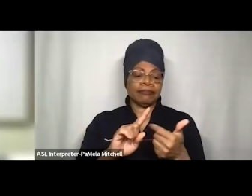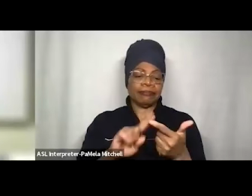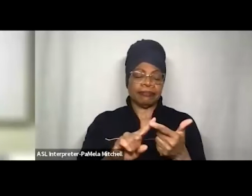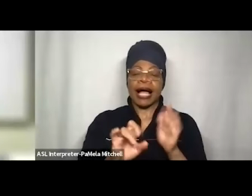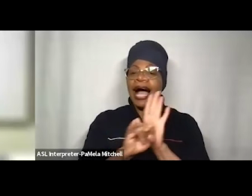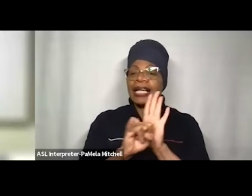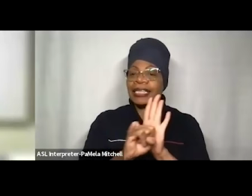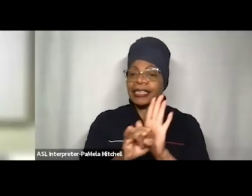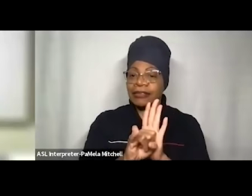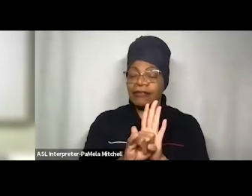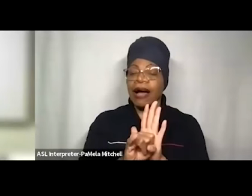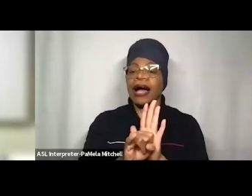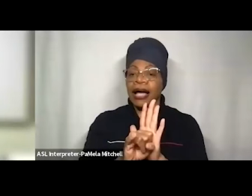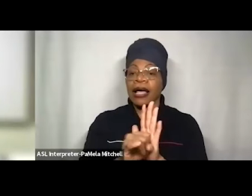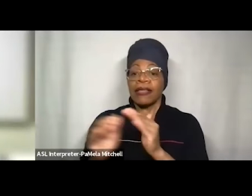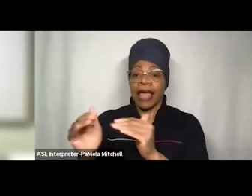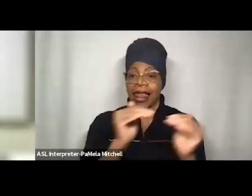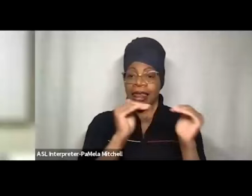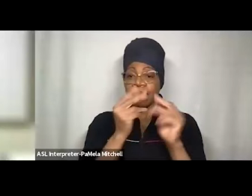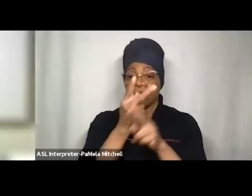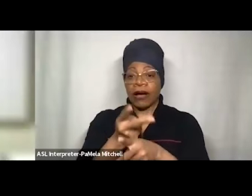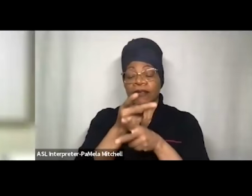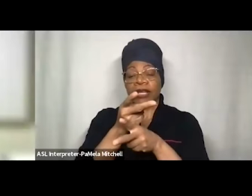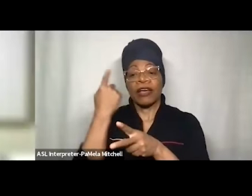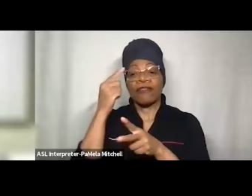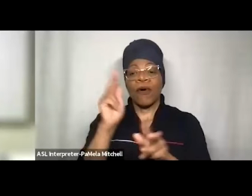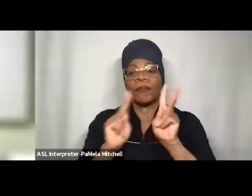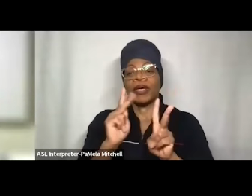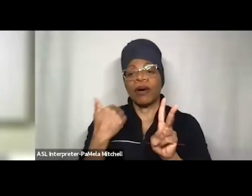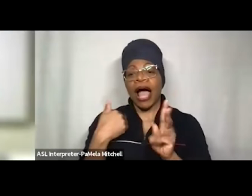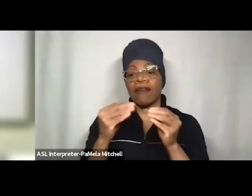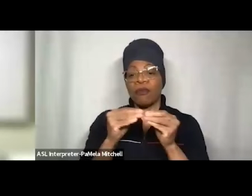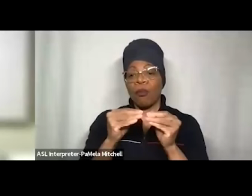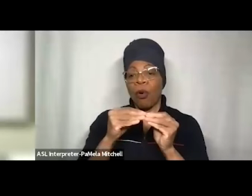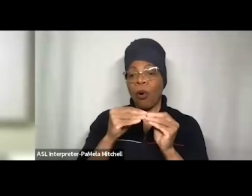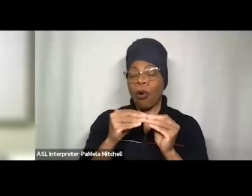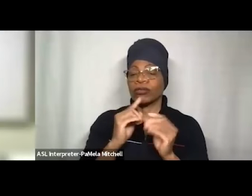for persons who have more severe disorders and to prioritize our more intensive services.